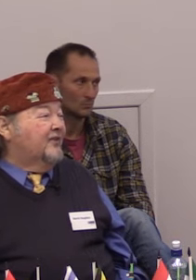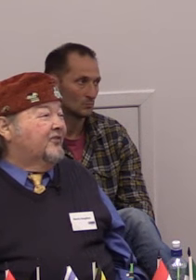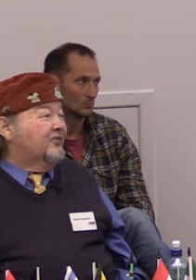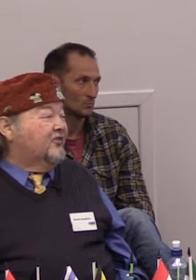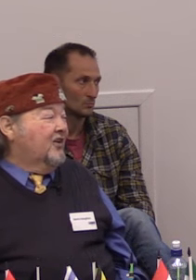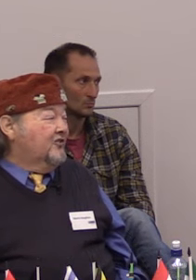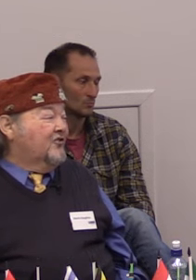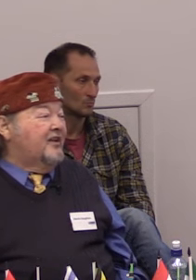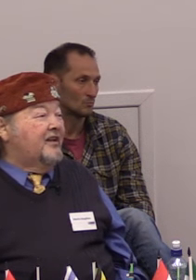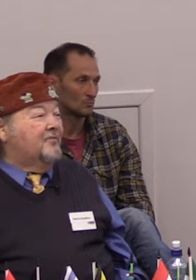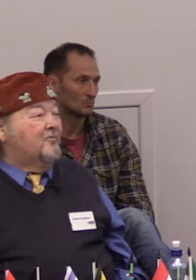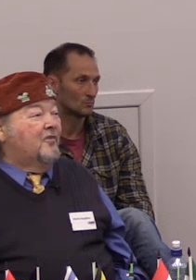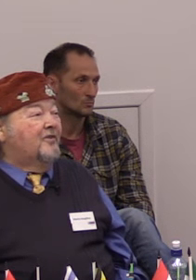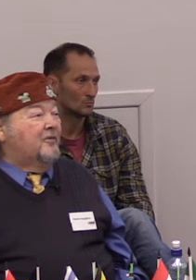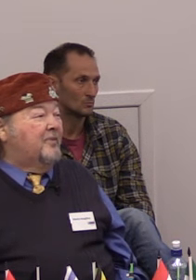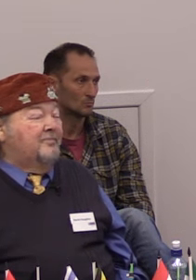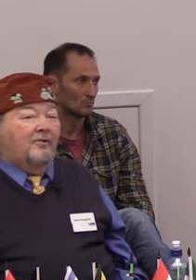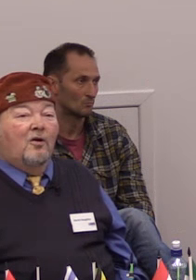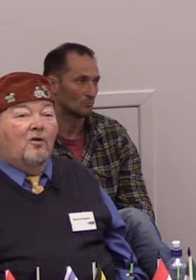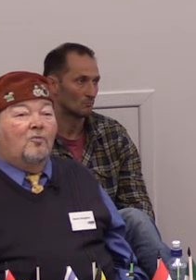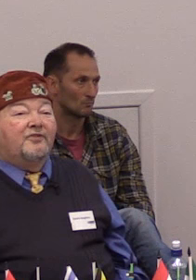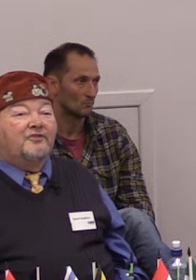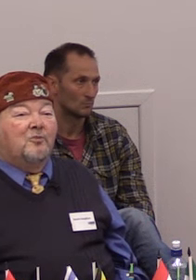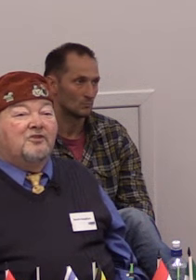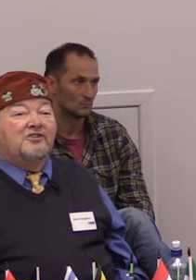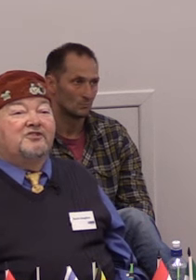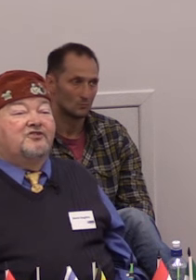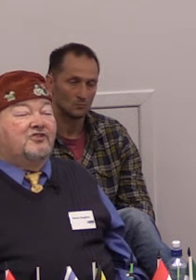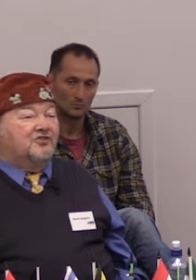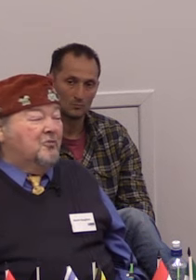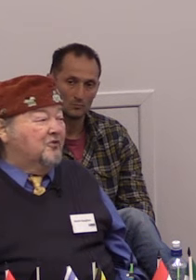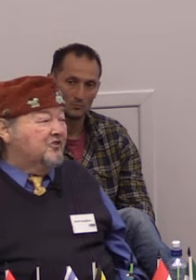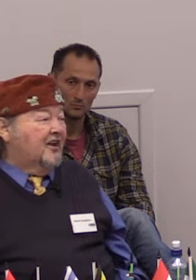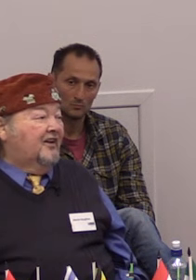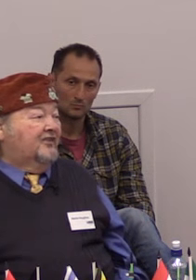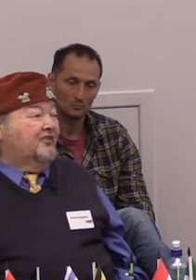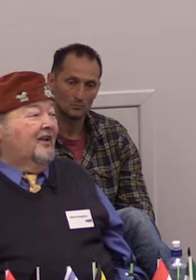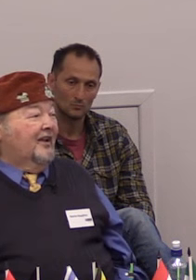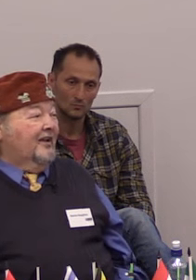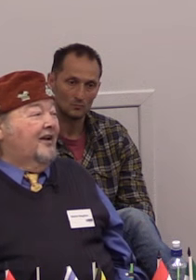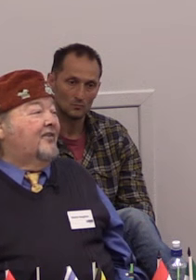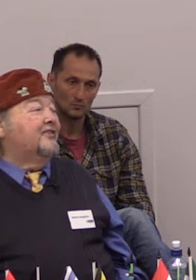we have such, three wonderful people with so much history, so much knowledge here at